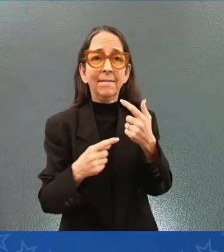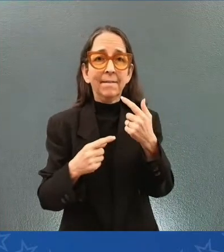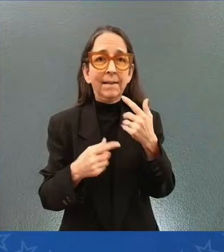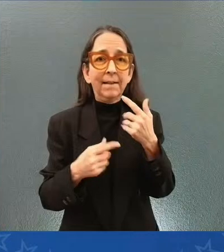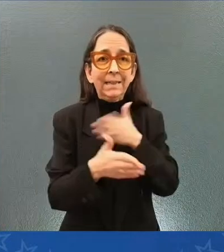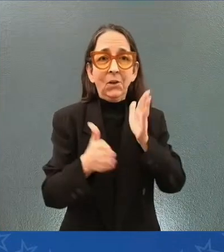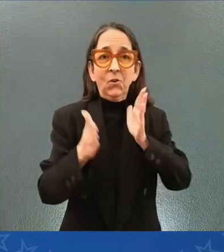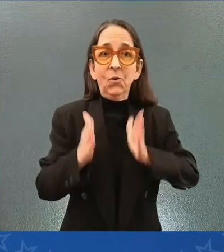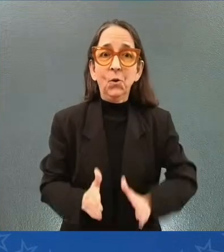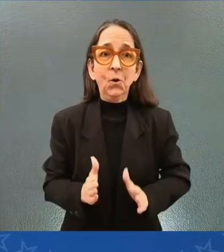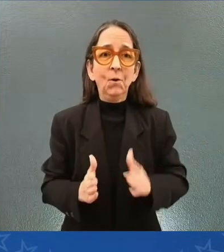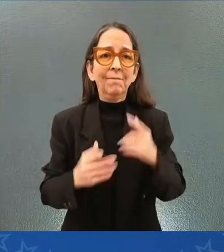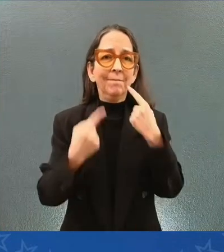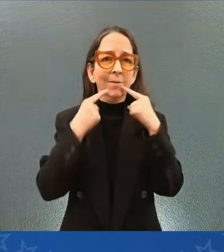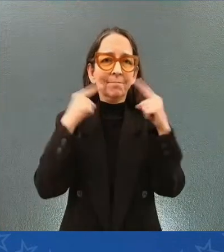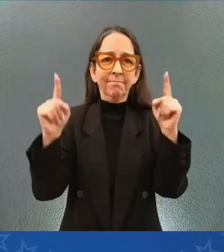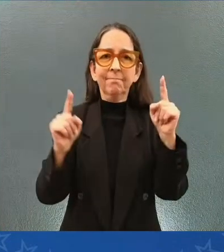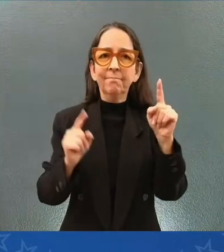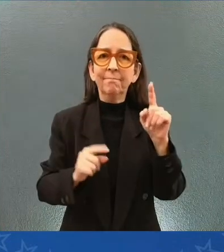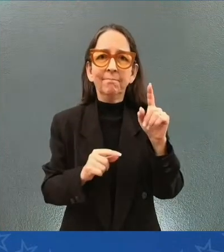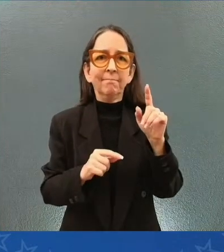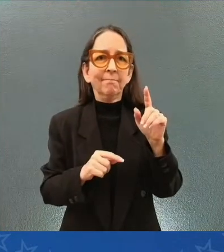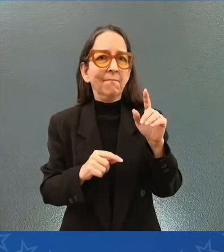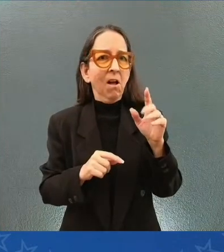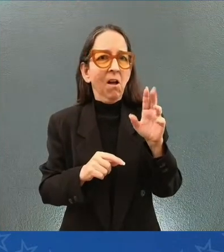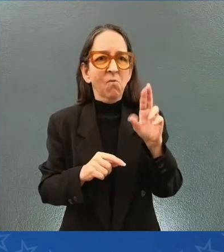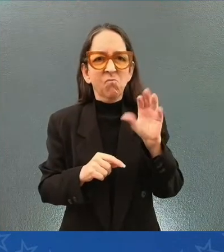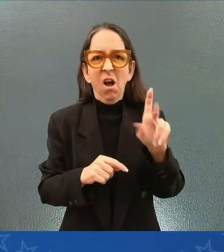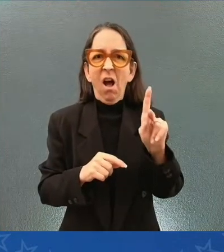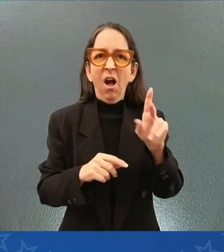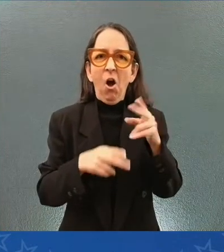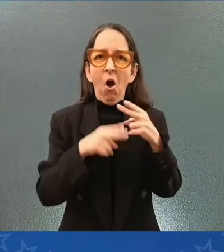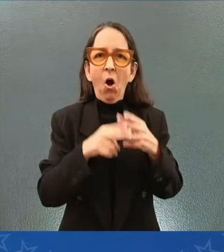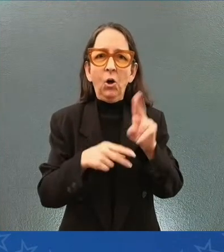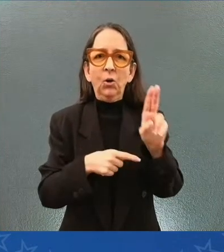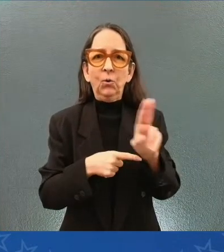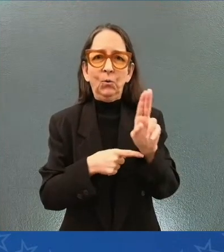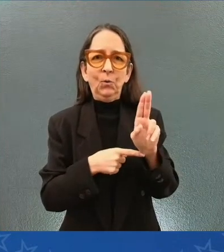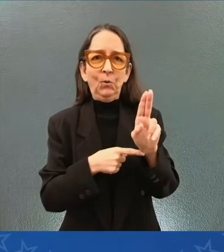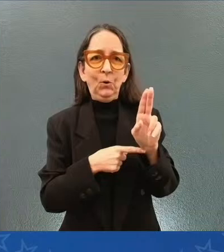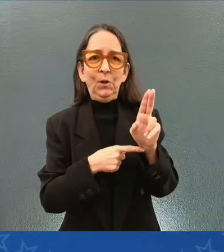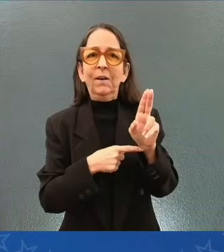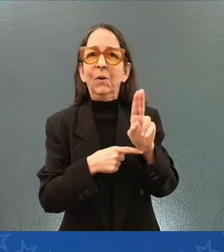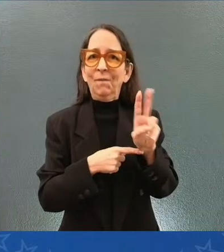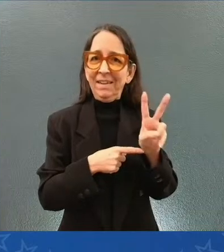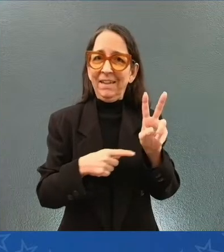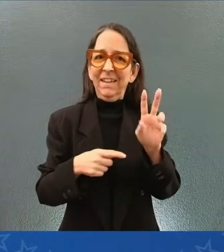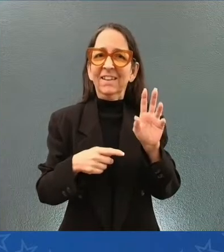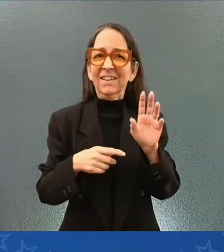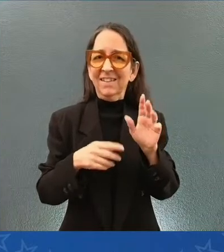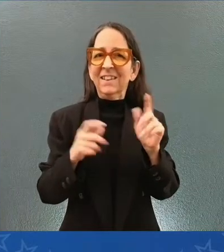Bono changes the world through his art and activism. In an Irish tradition of poetry and protest,